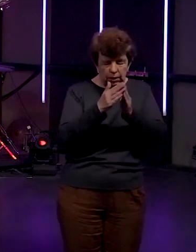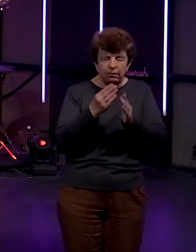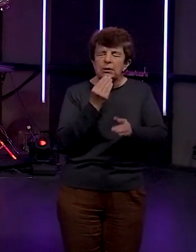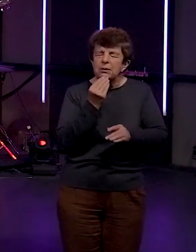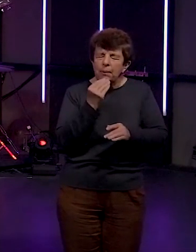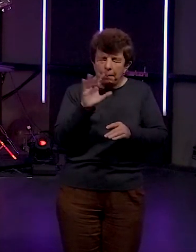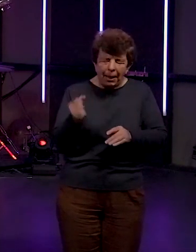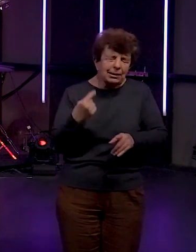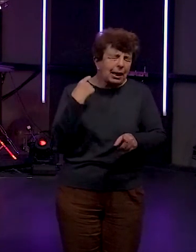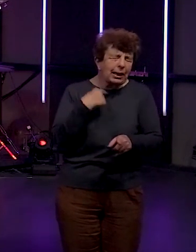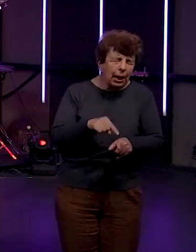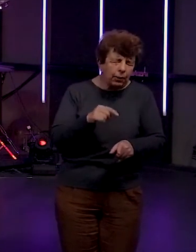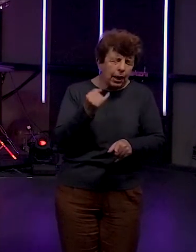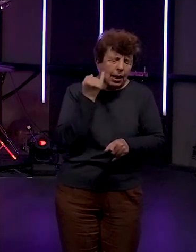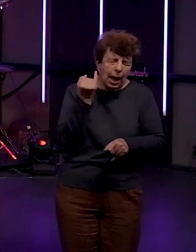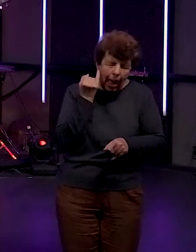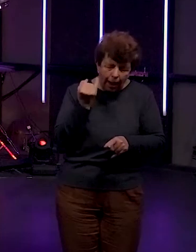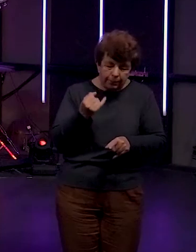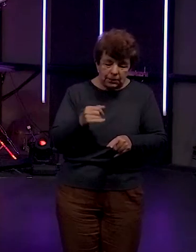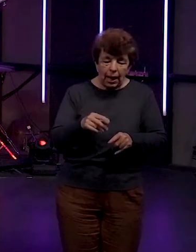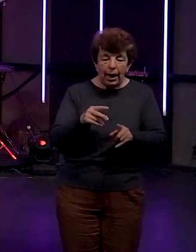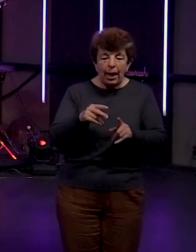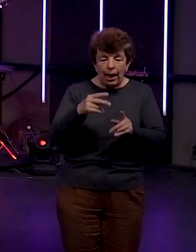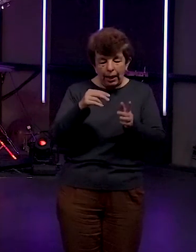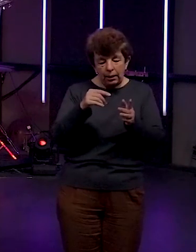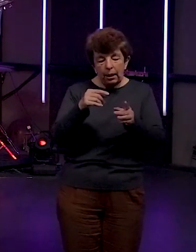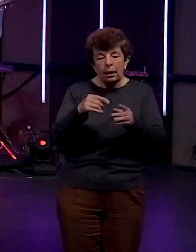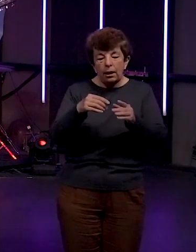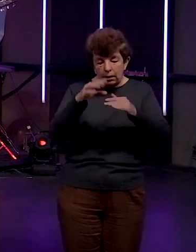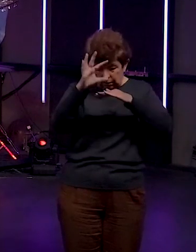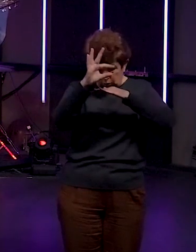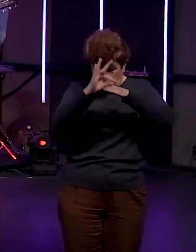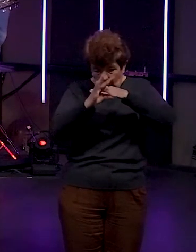slaughter their lamb or young goat at Twilight they are to take some of the blood